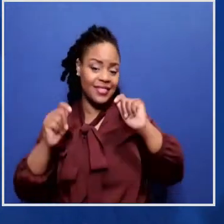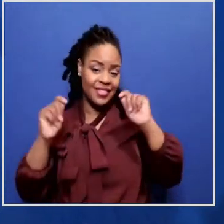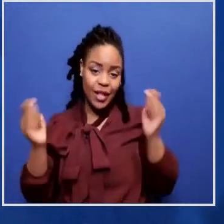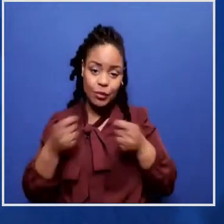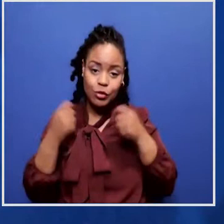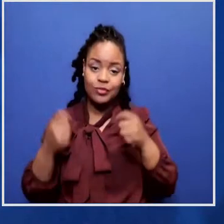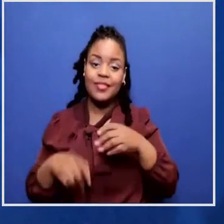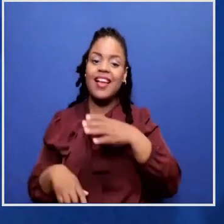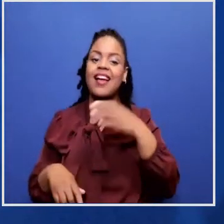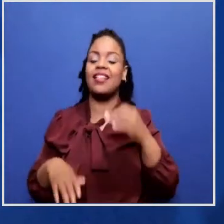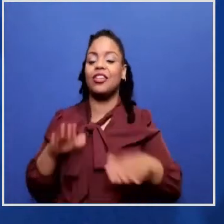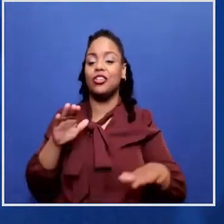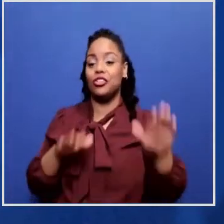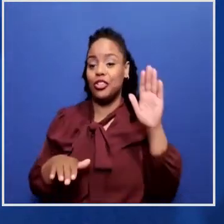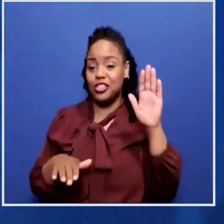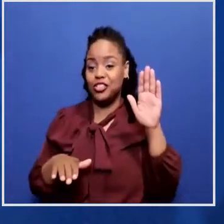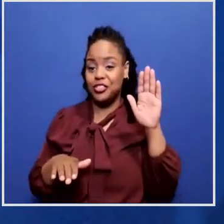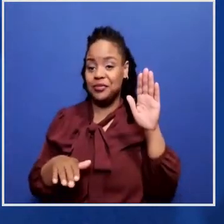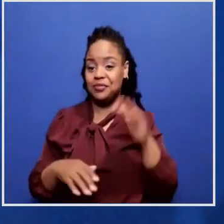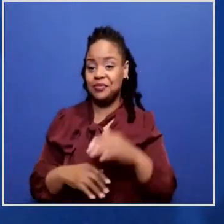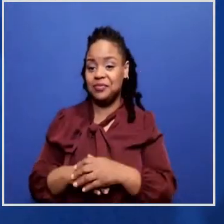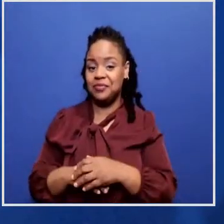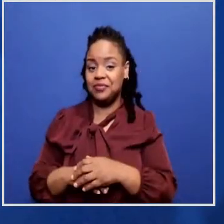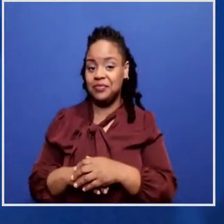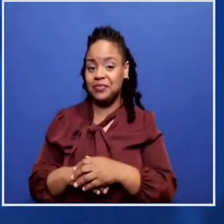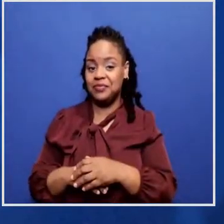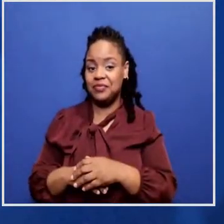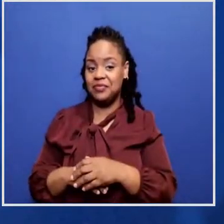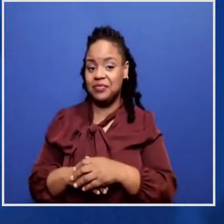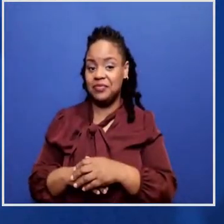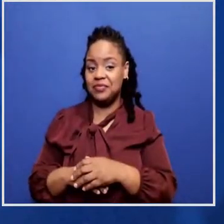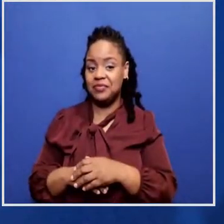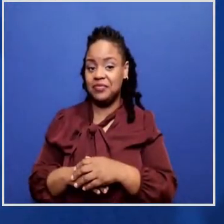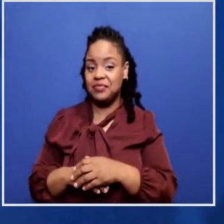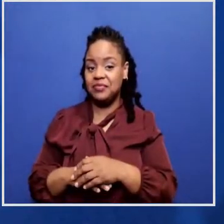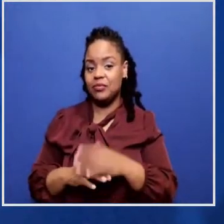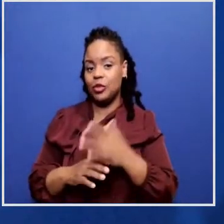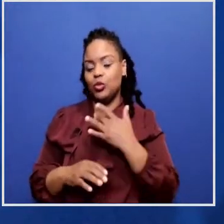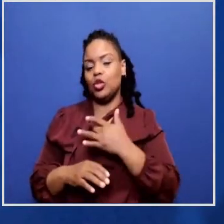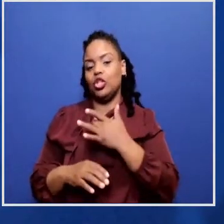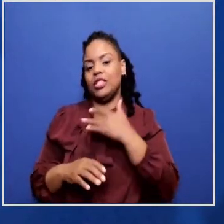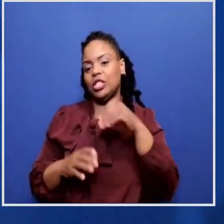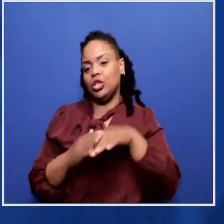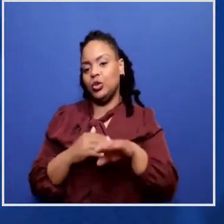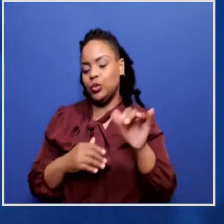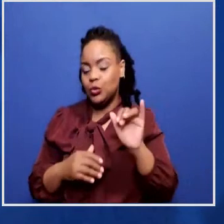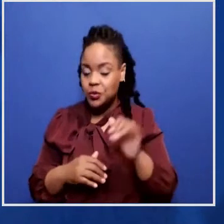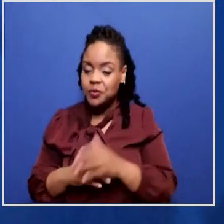INCLUSIVE EVENT. THE PRESIDENTIAL INAUGURAL